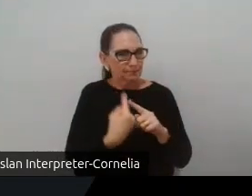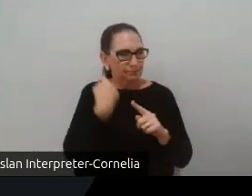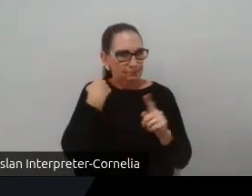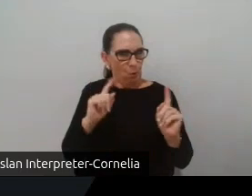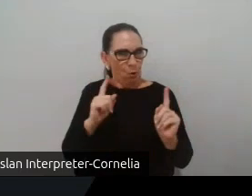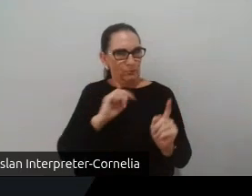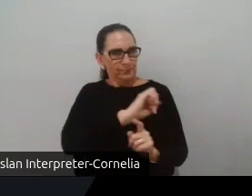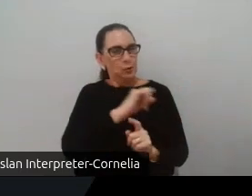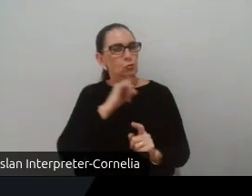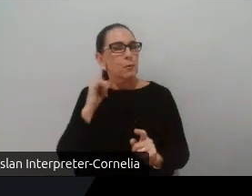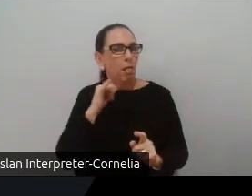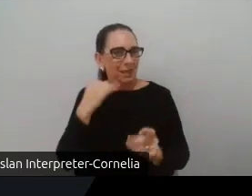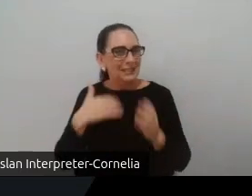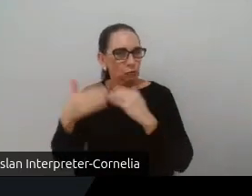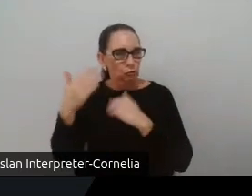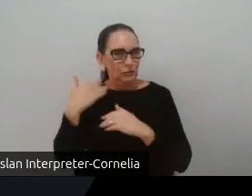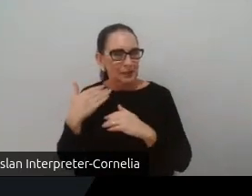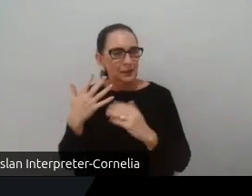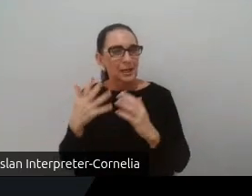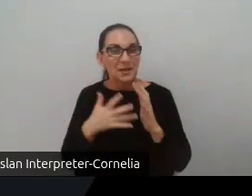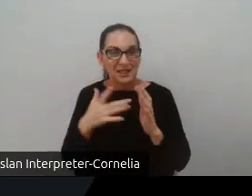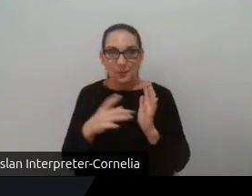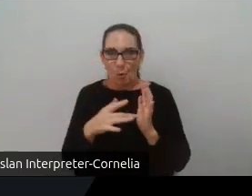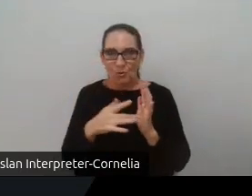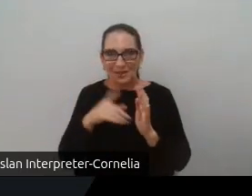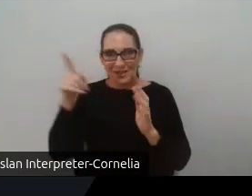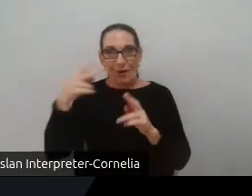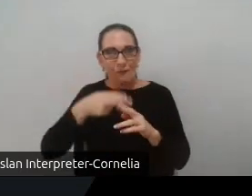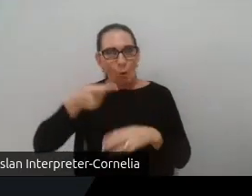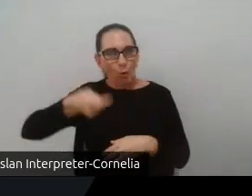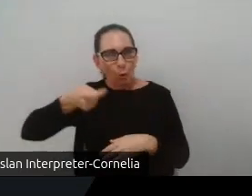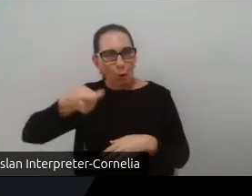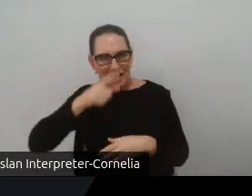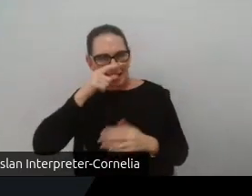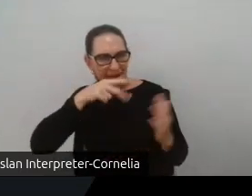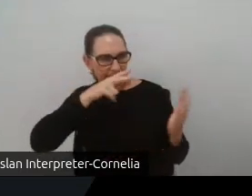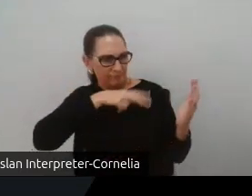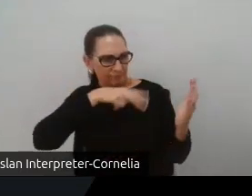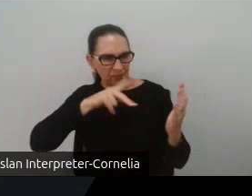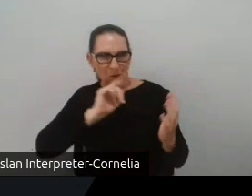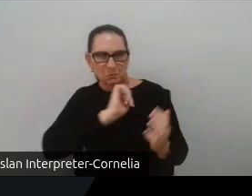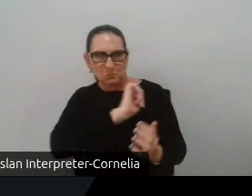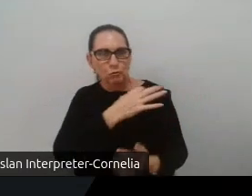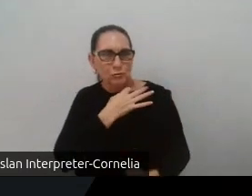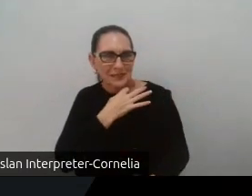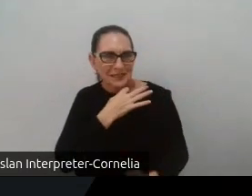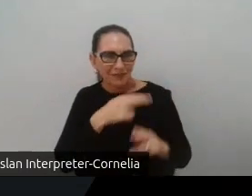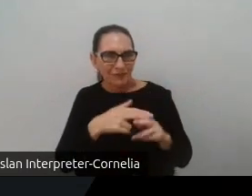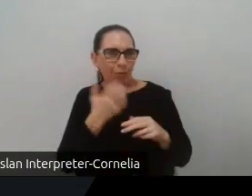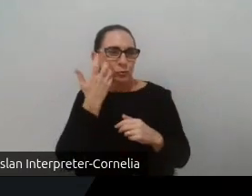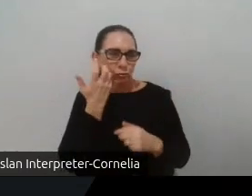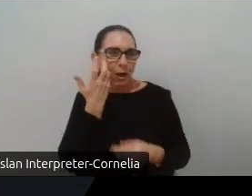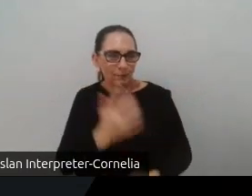for the court in order to assess the risk present and what's been and what the potential can be.